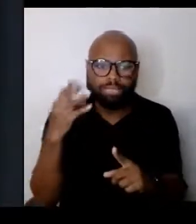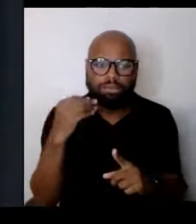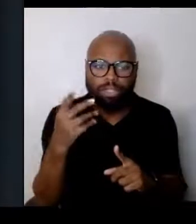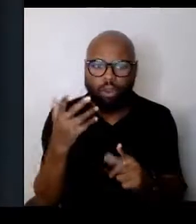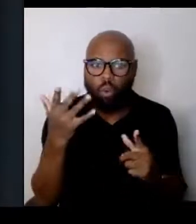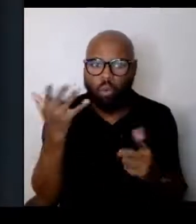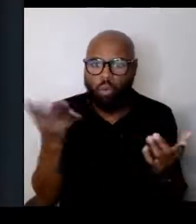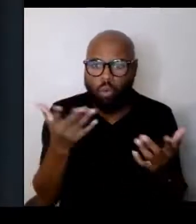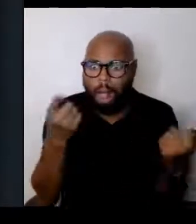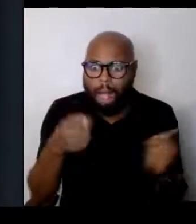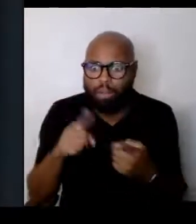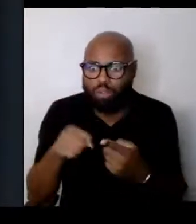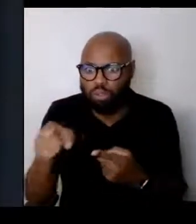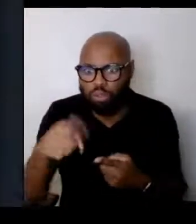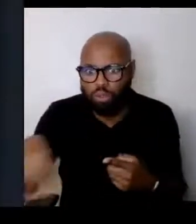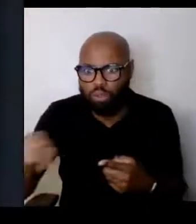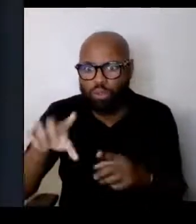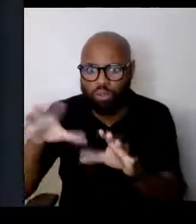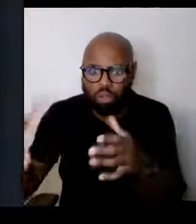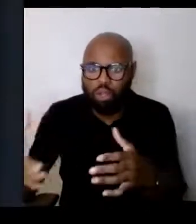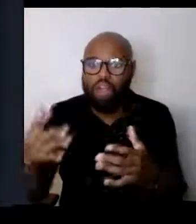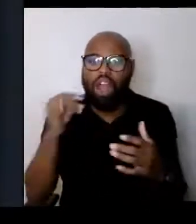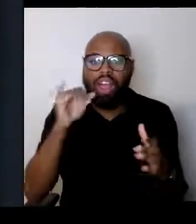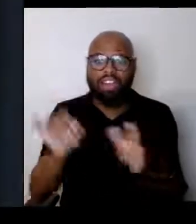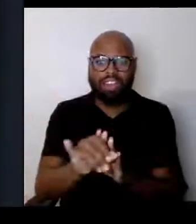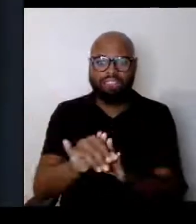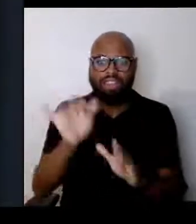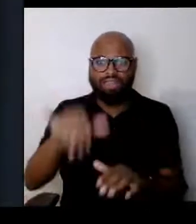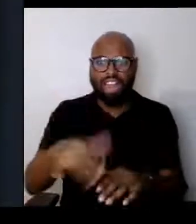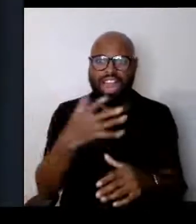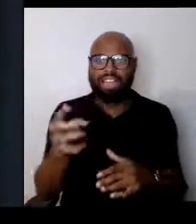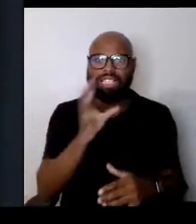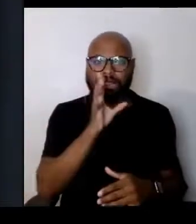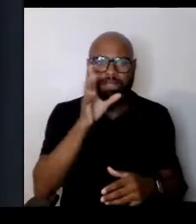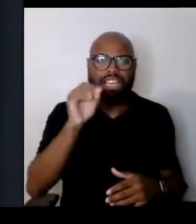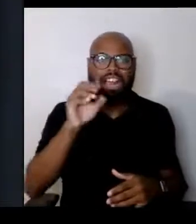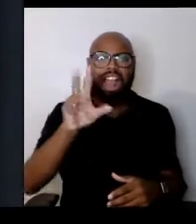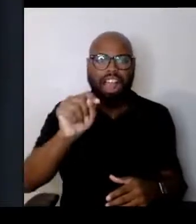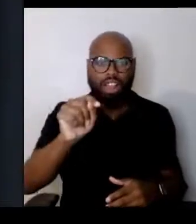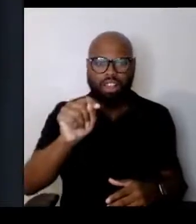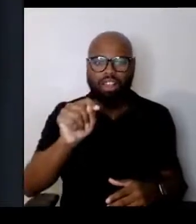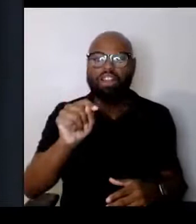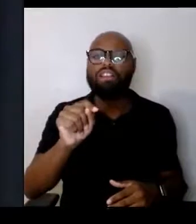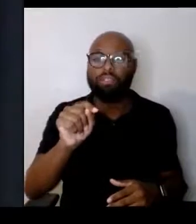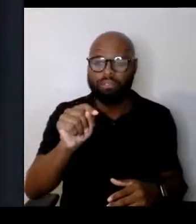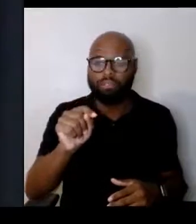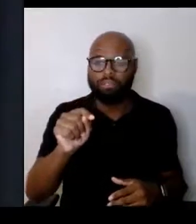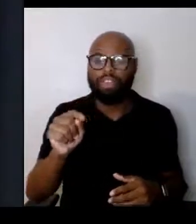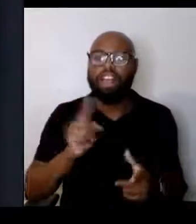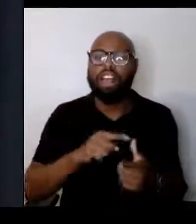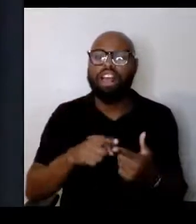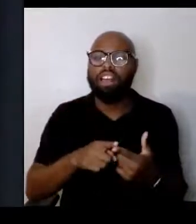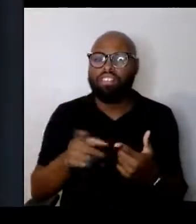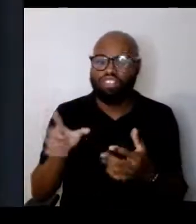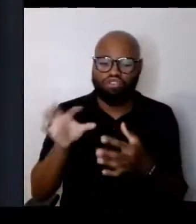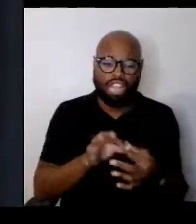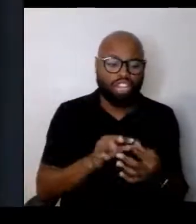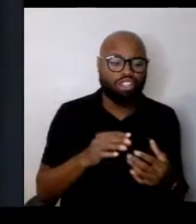identifying it now, speaking out, and actually coming to us immigrants and the Blacks, everyone to say,